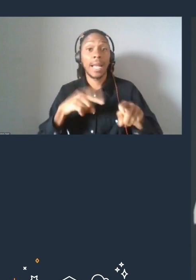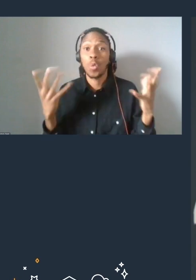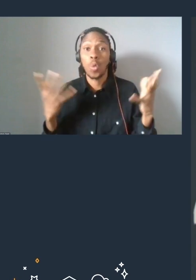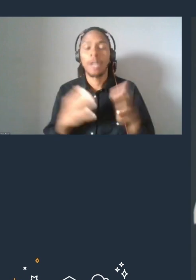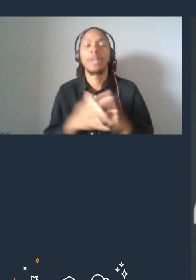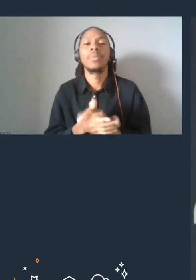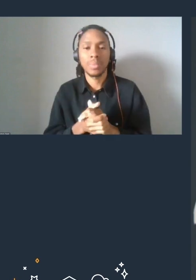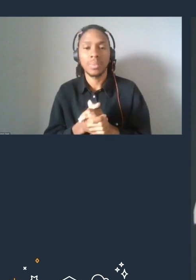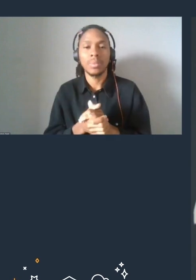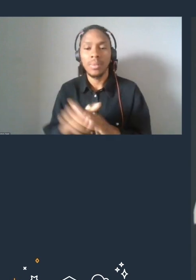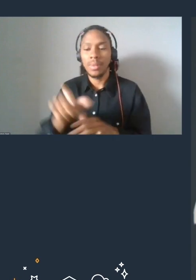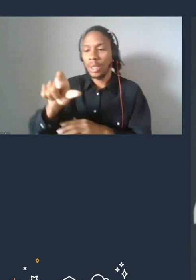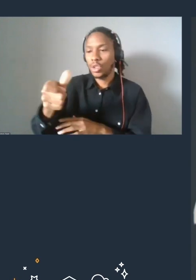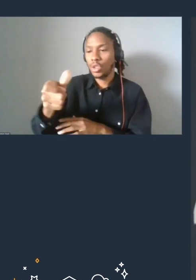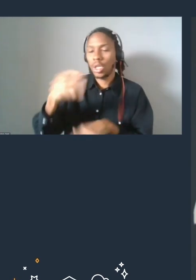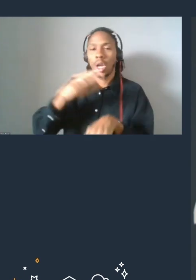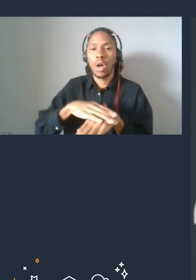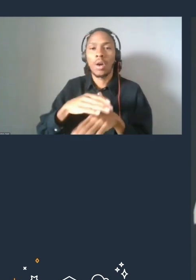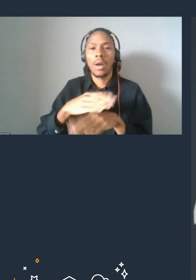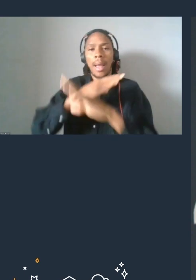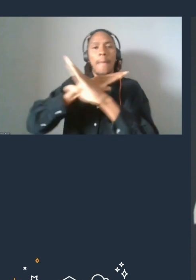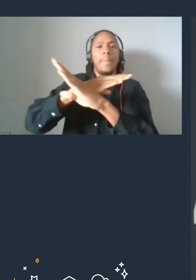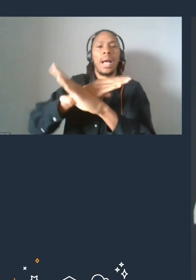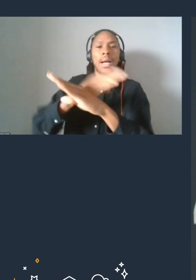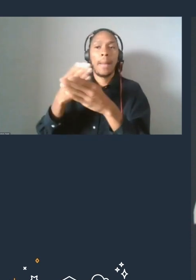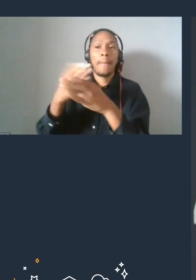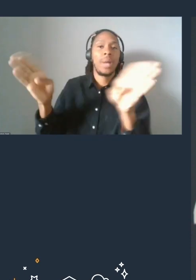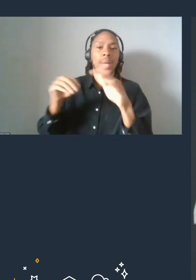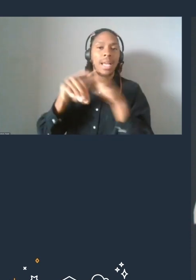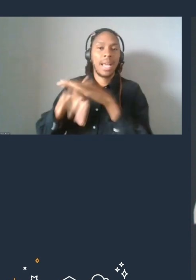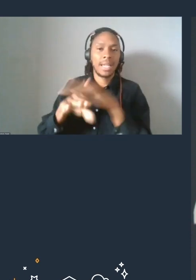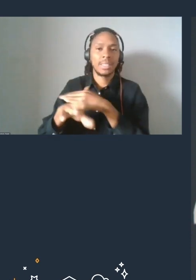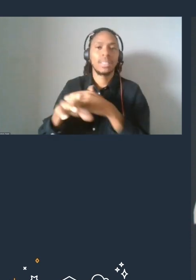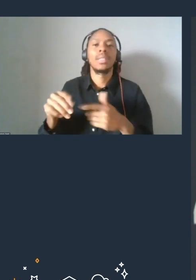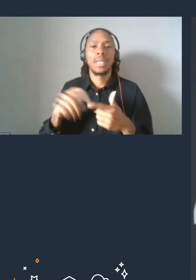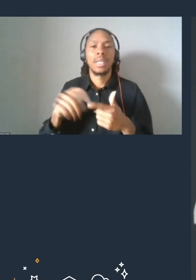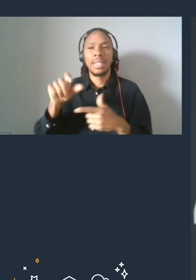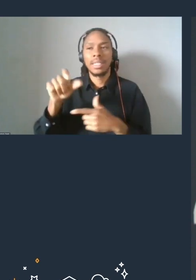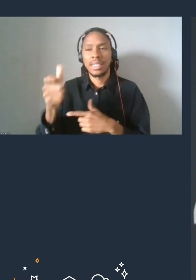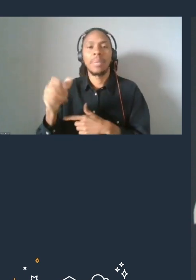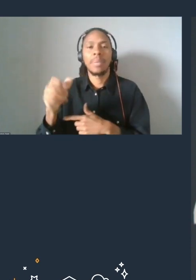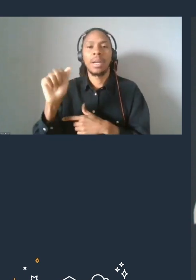turn on Block Public Access and disable ACLs for your buckets. We think that's like the right answer